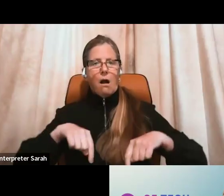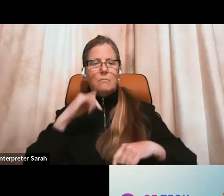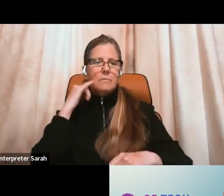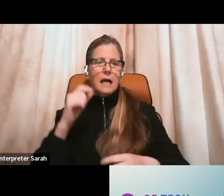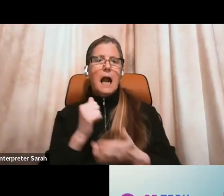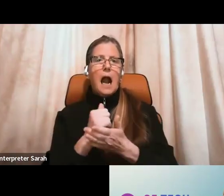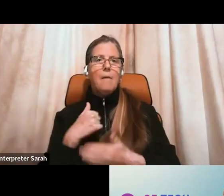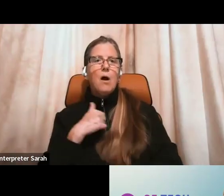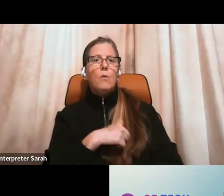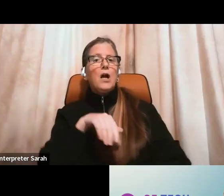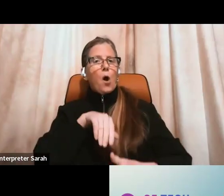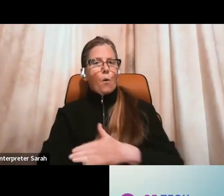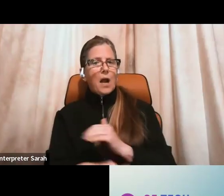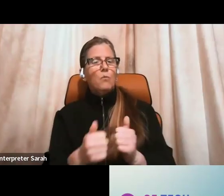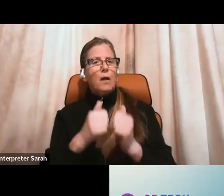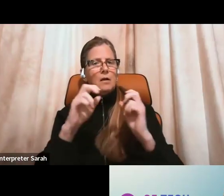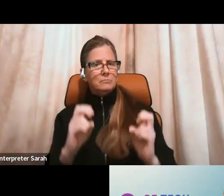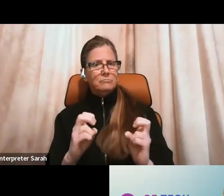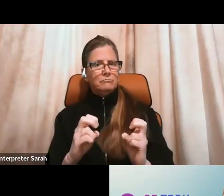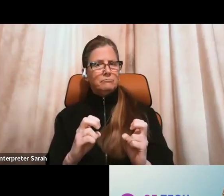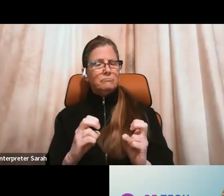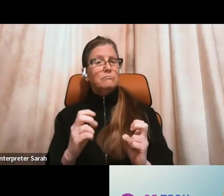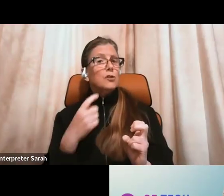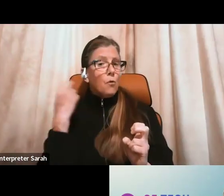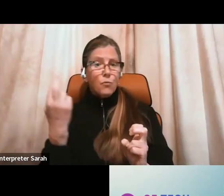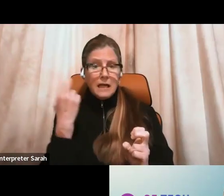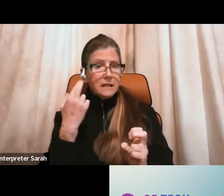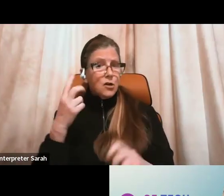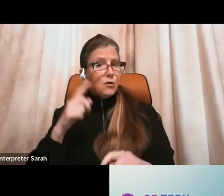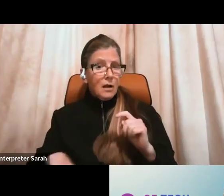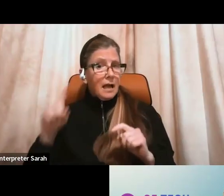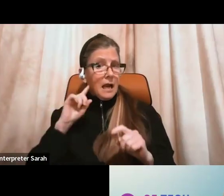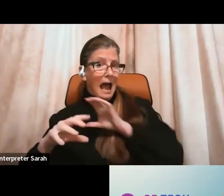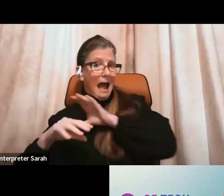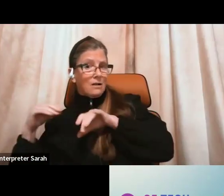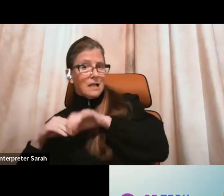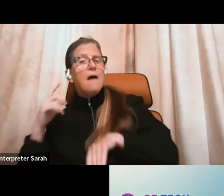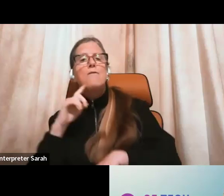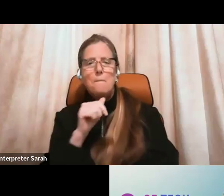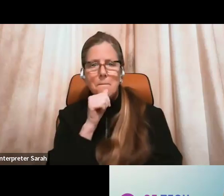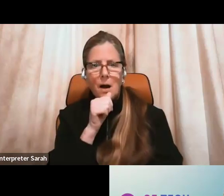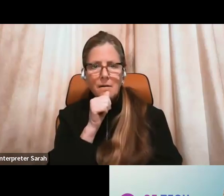to help them, but it's soundproof for privacy for them. So that they can… if they… if they